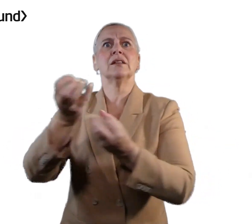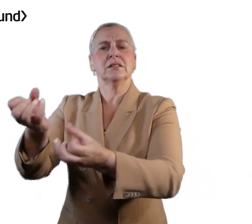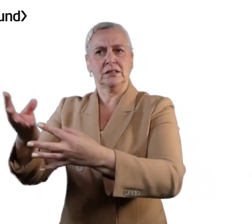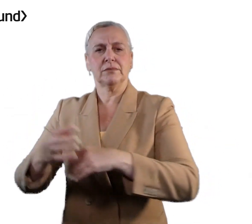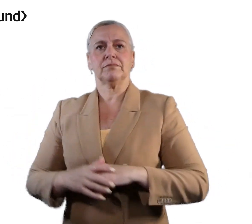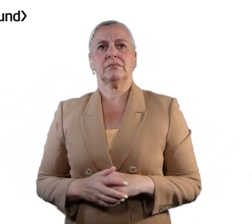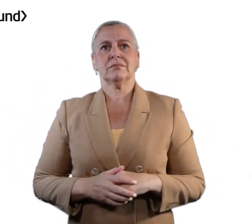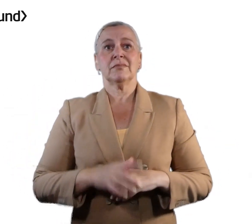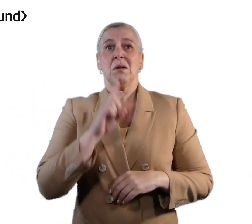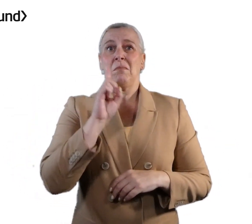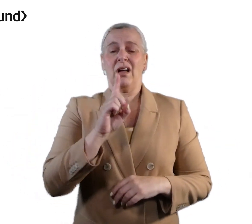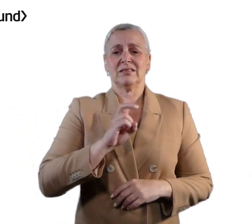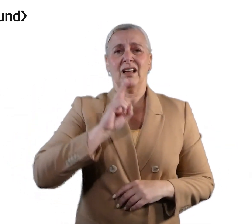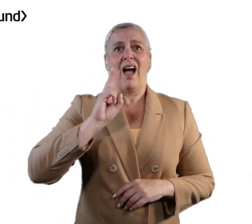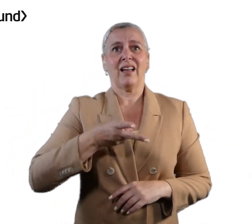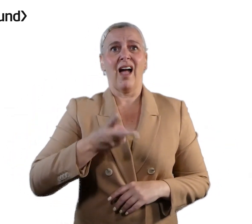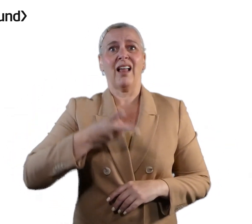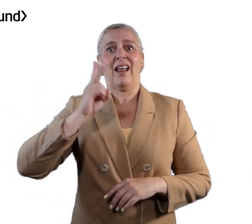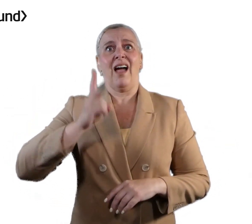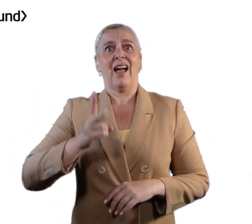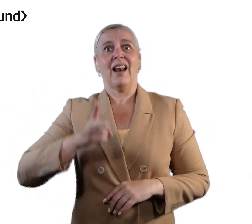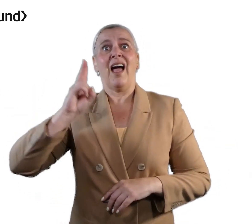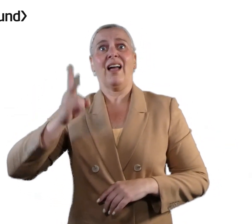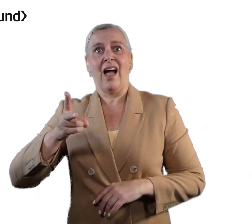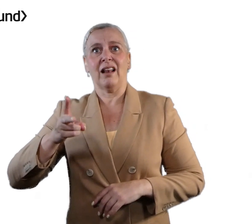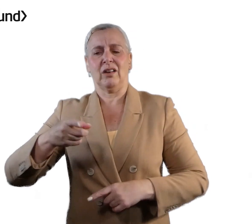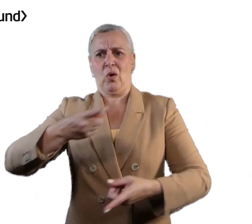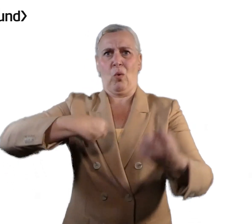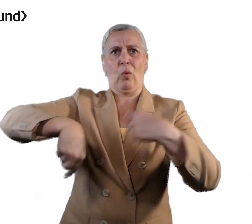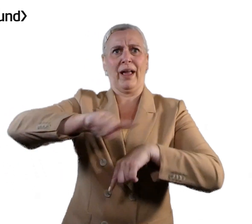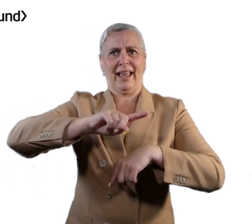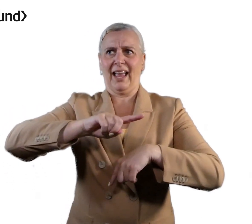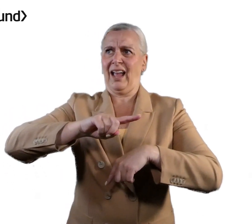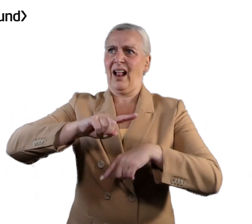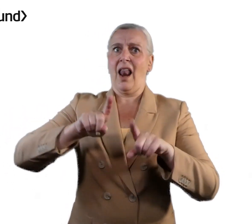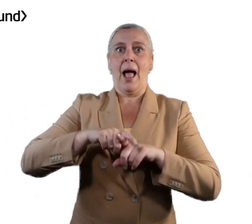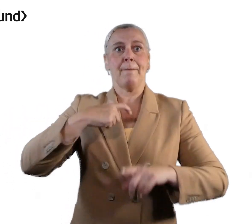Far too often we are solely viewed as patients,